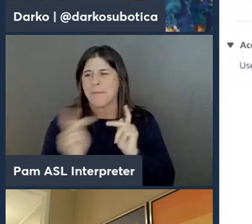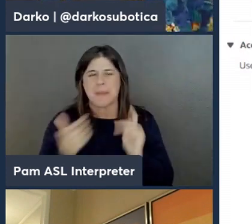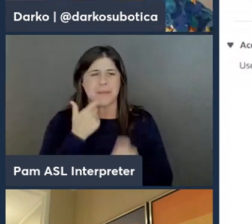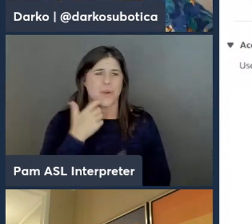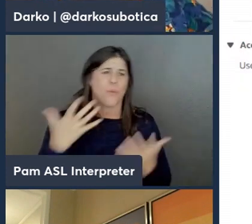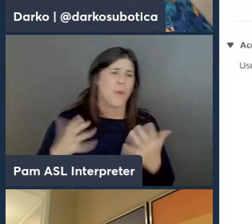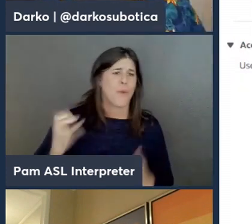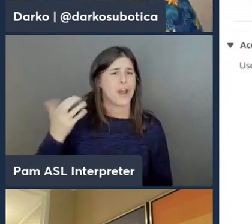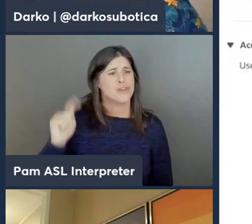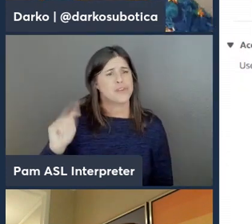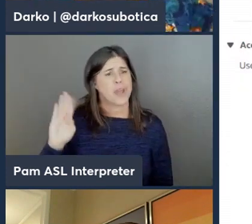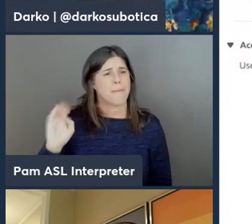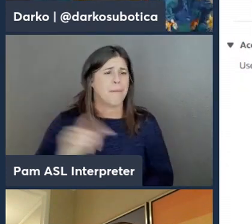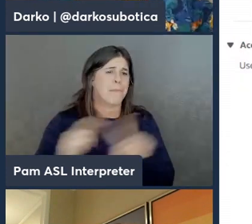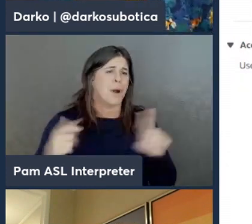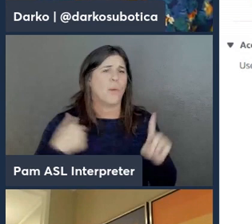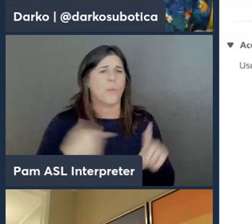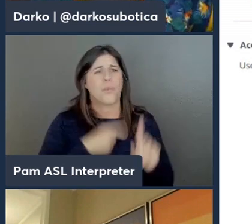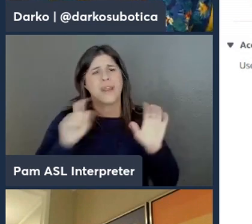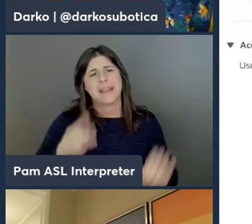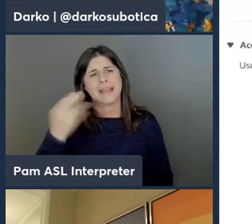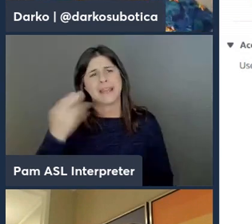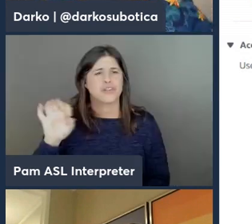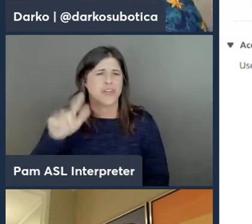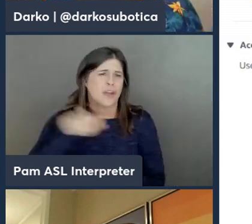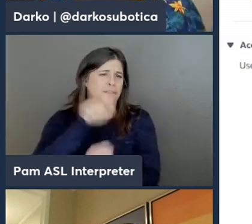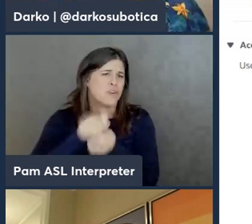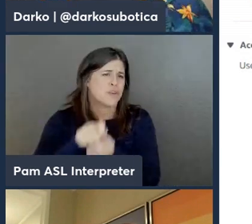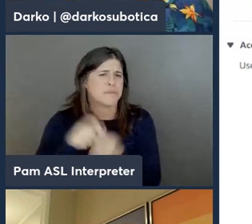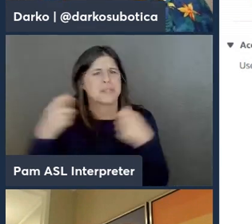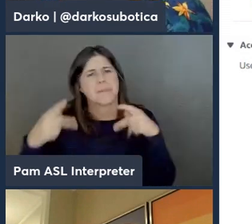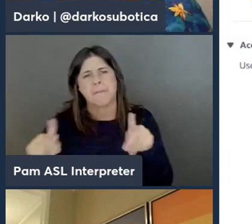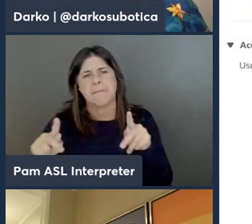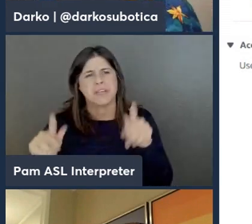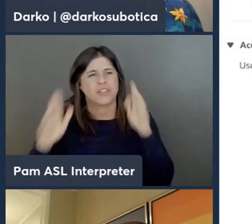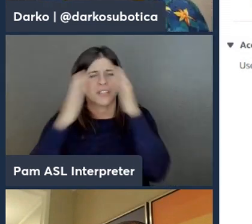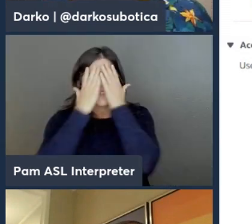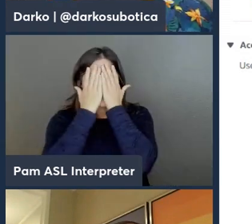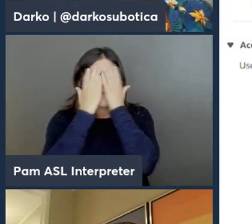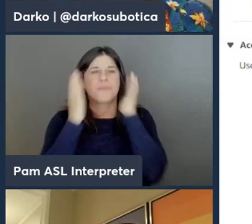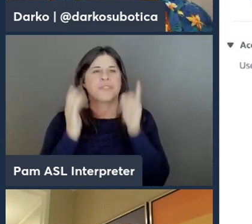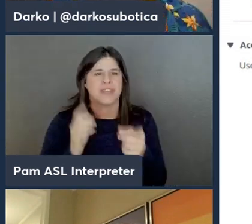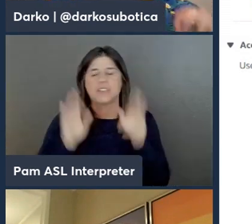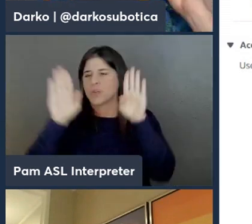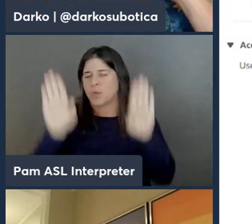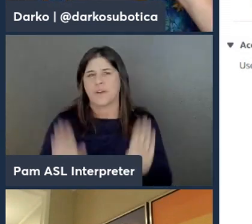but we need channel for a specific, you know, permission sets. So this is just wonderful. Yeah.